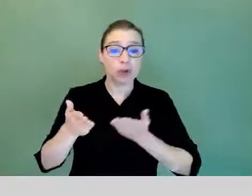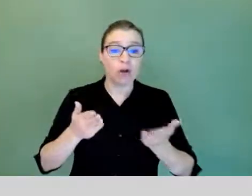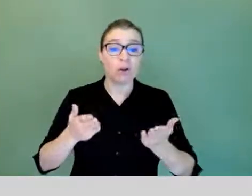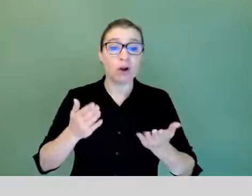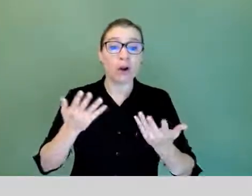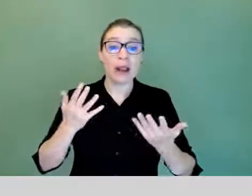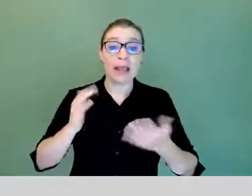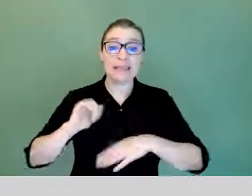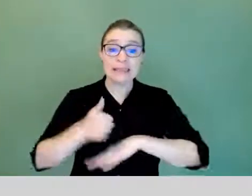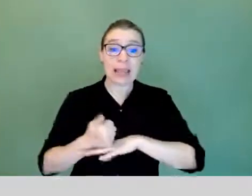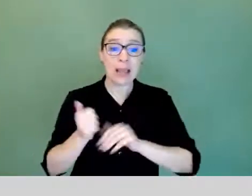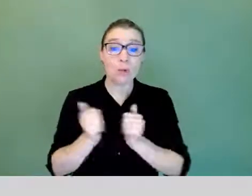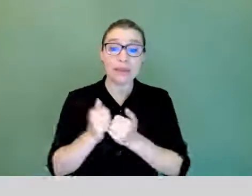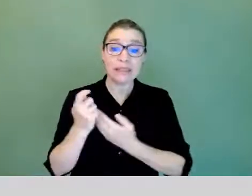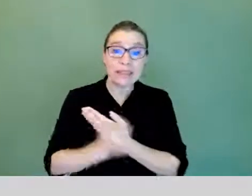then it becomes vulnerable, okay.